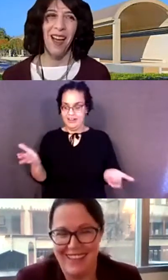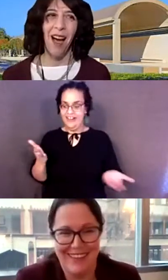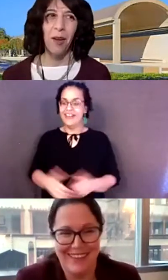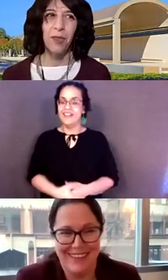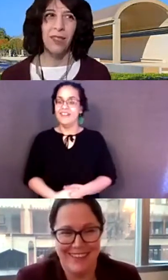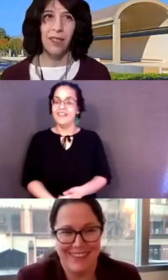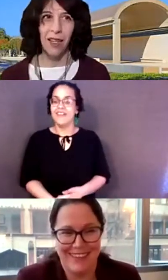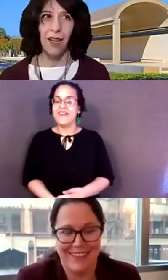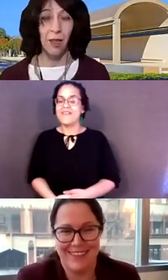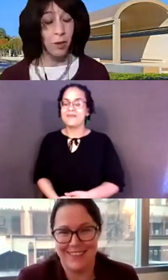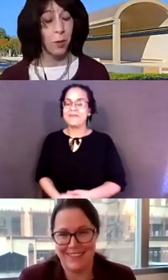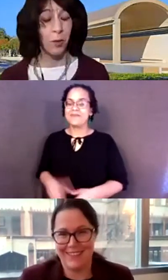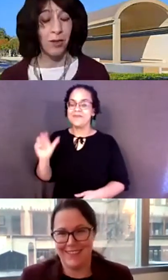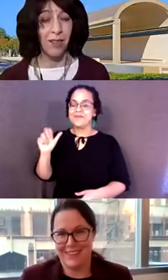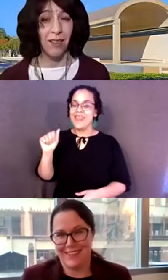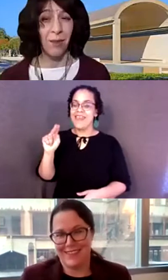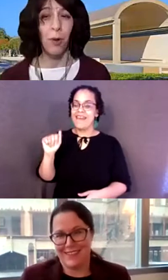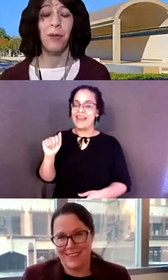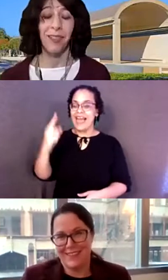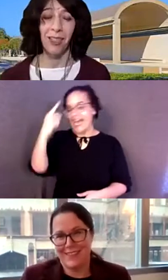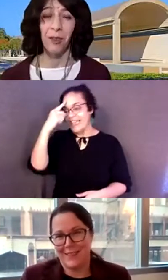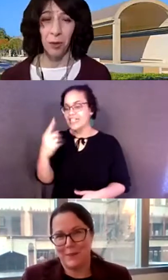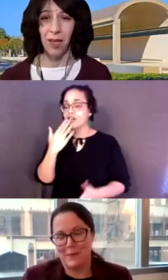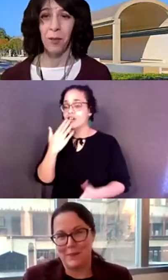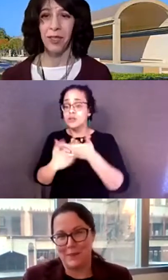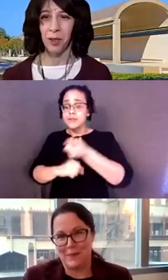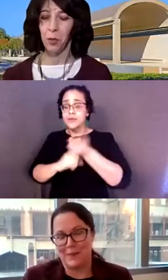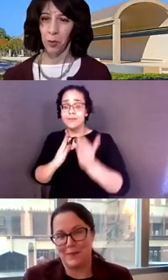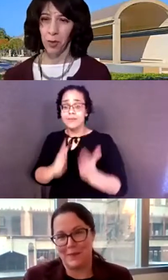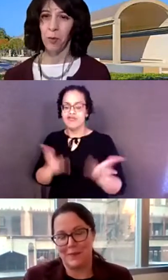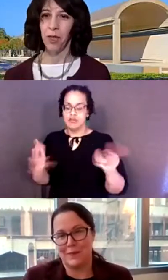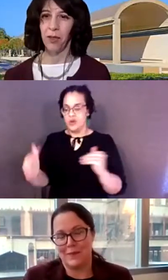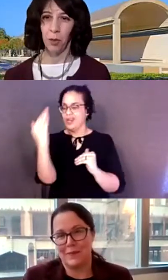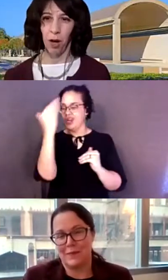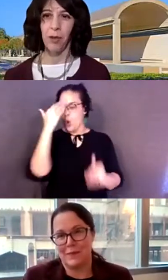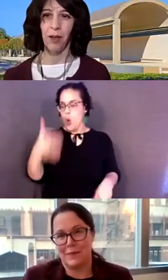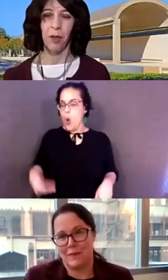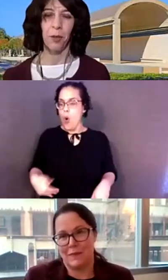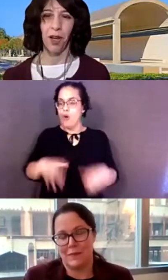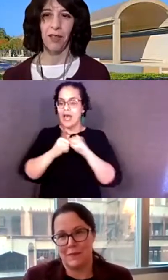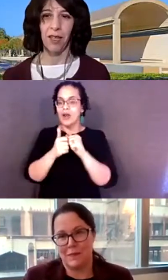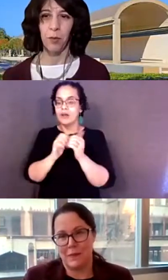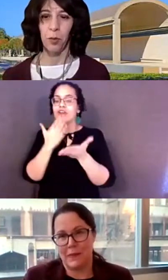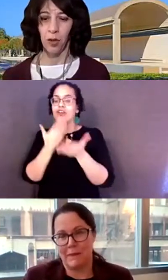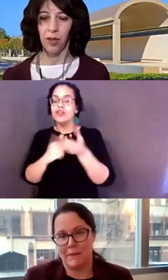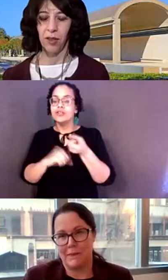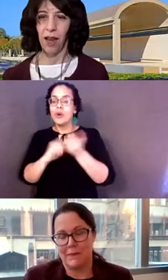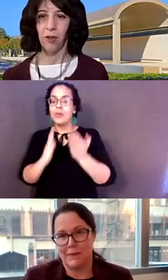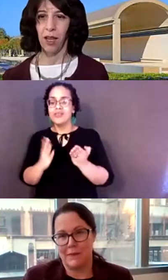I would say a good support person probably already knows how to be a good support person because you're probably